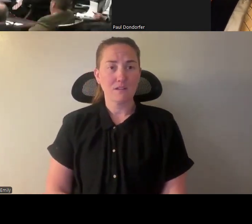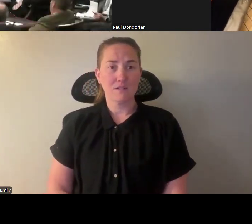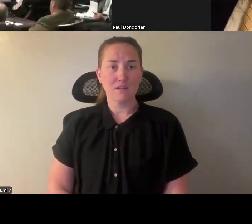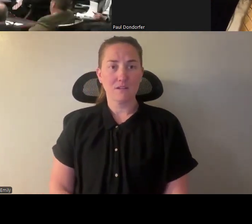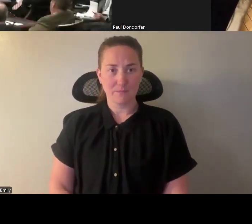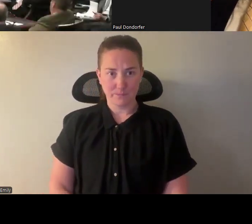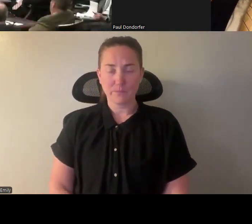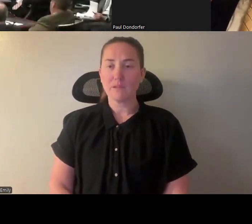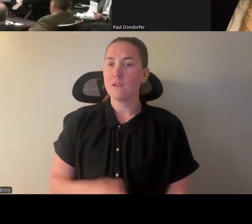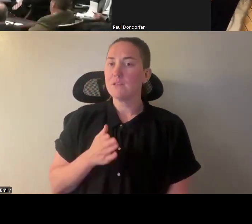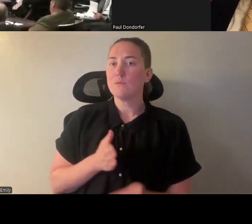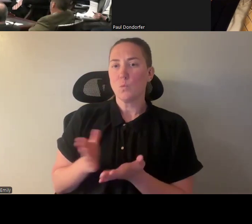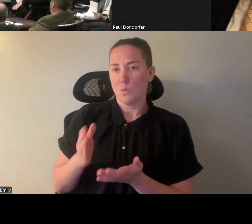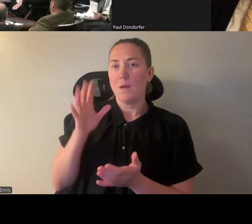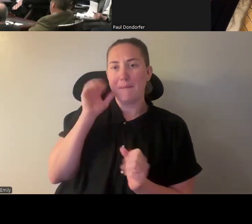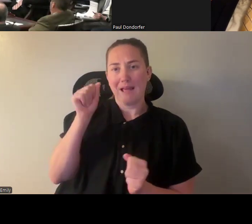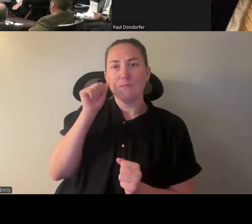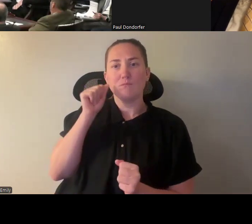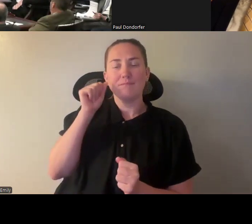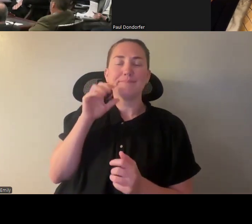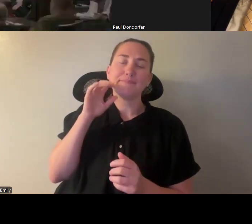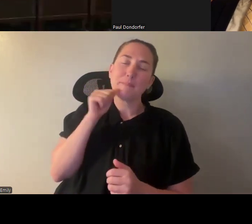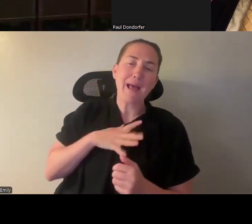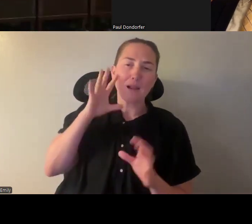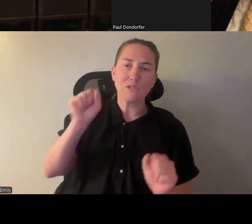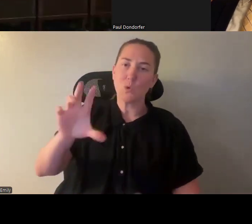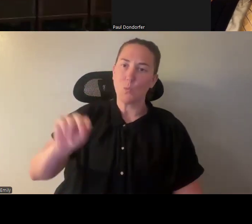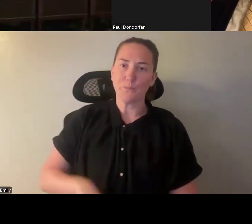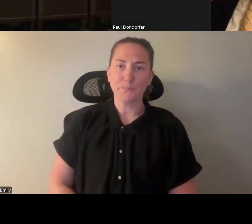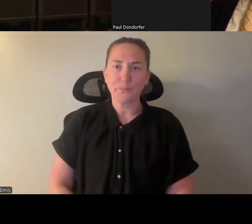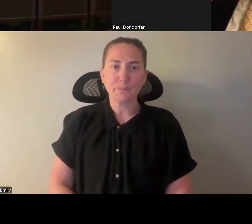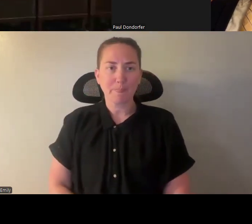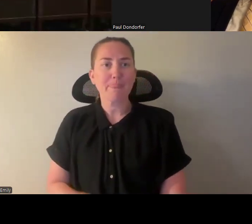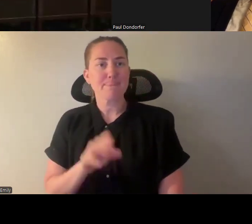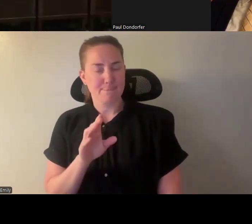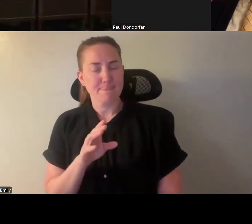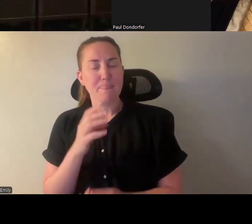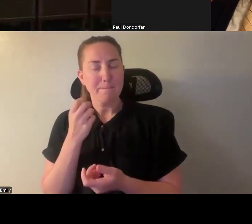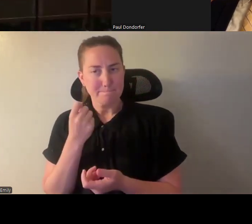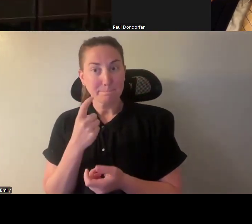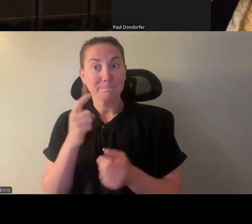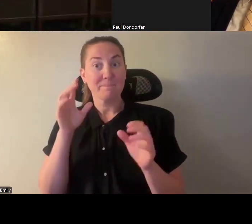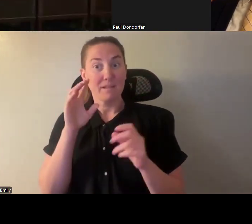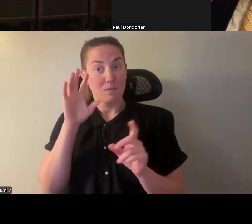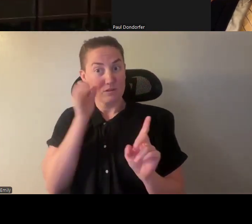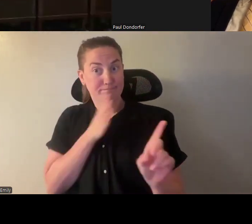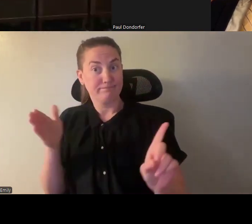through you Madam President No through the president to the administration I've just